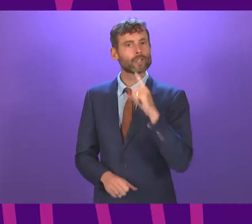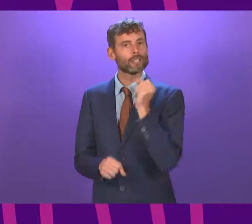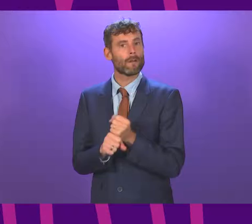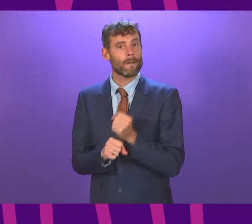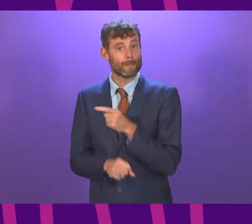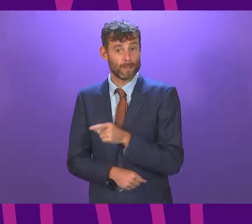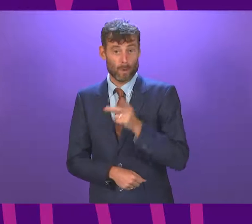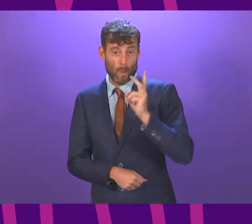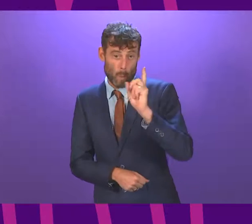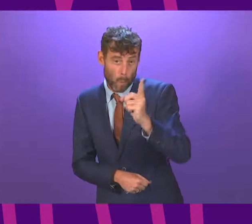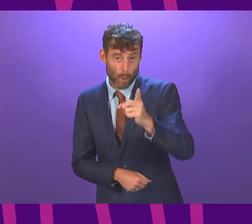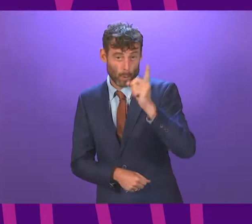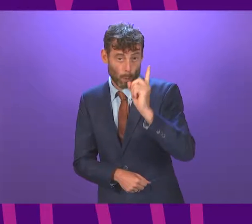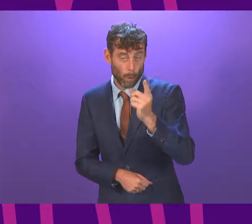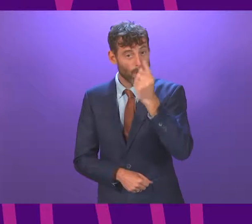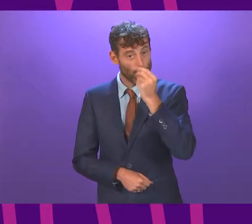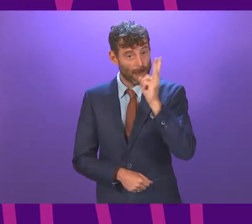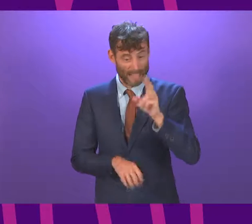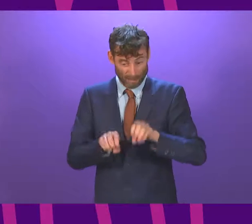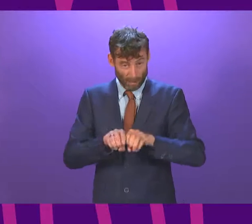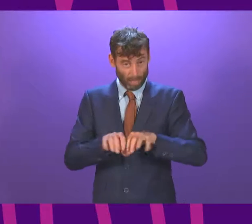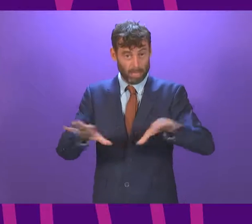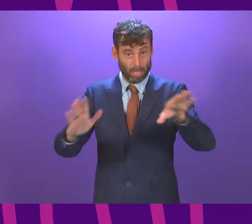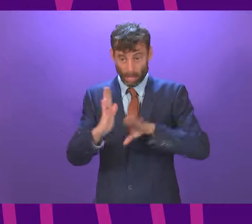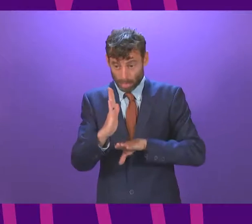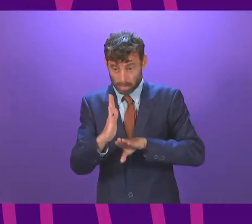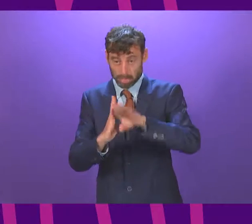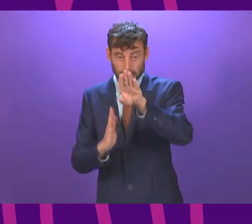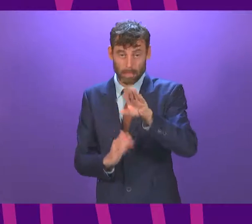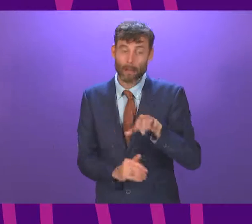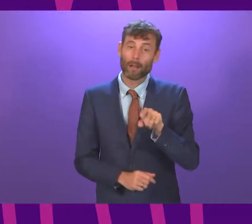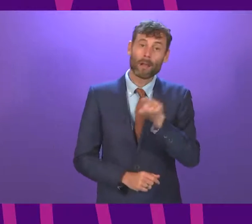gear there is real fear that that might further impact on our schools? No matter what happens